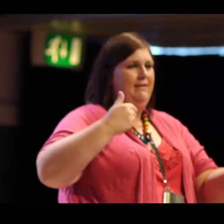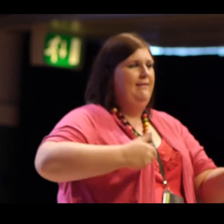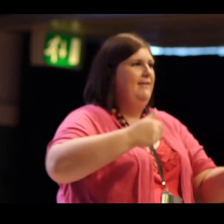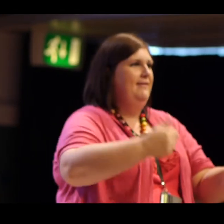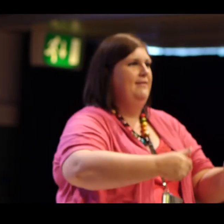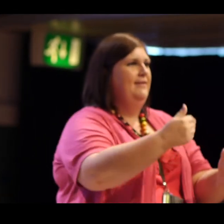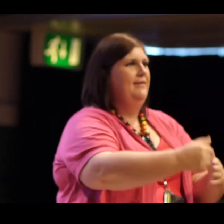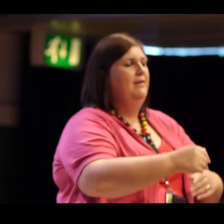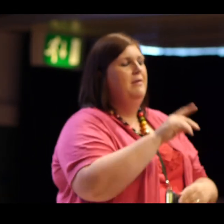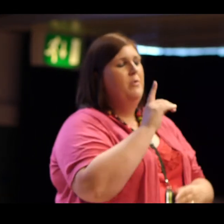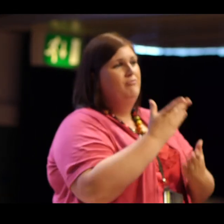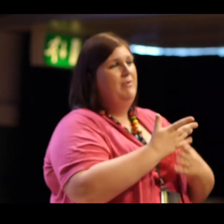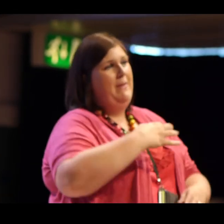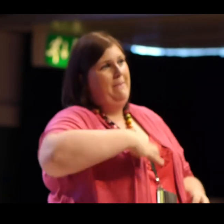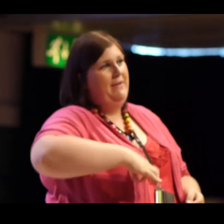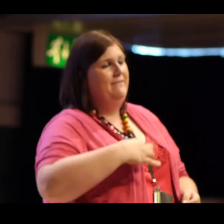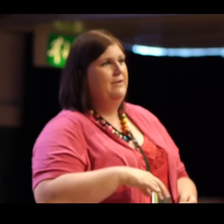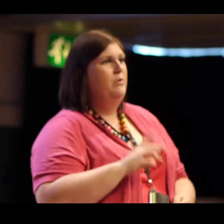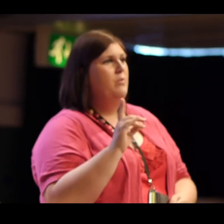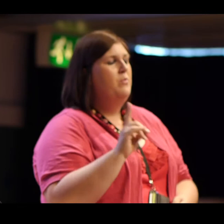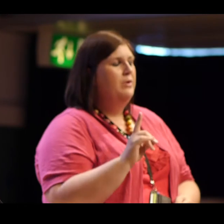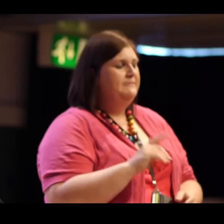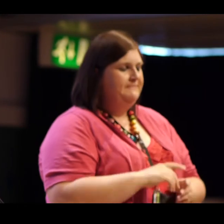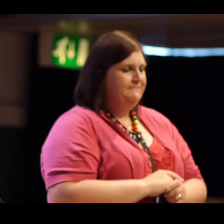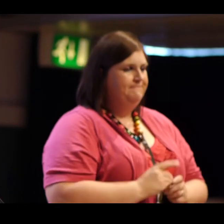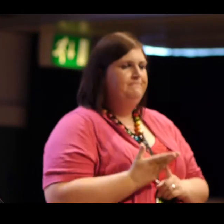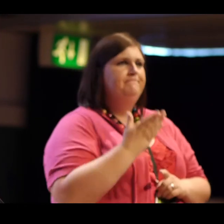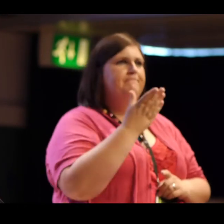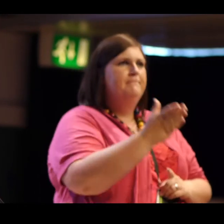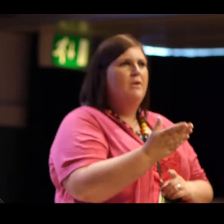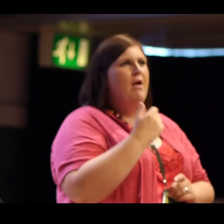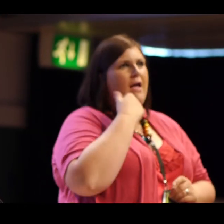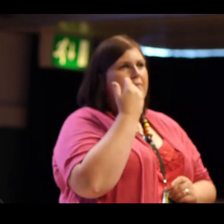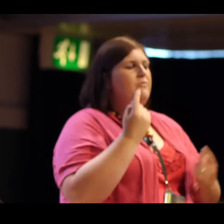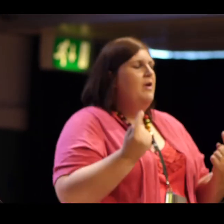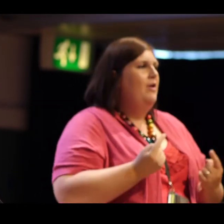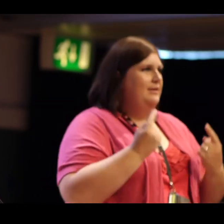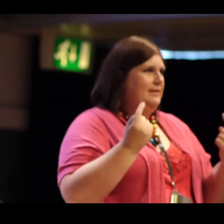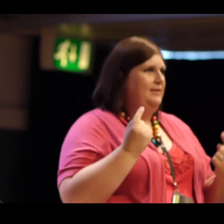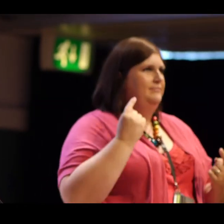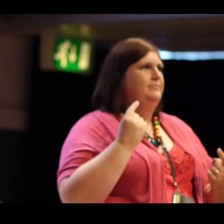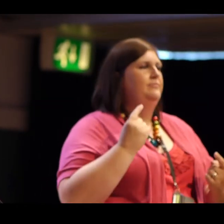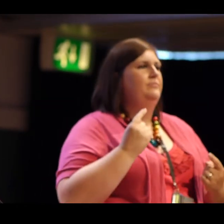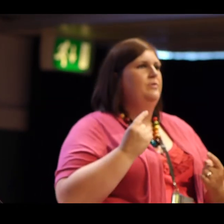But the one benefit was that we used to go every holiday, up into the hills